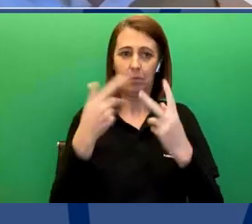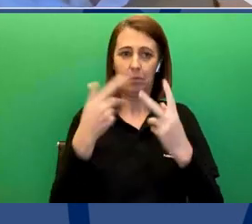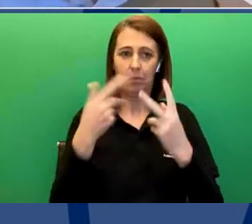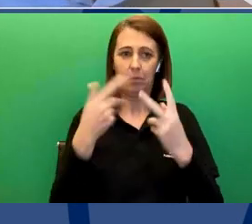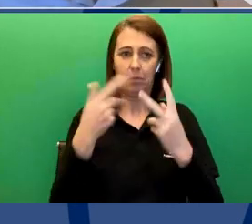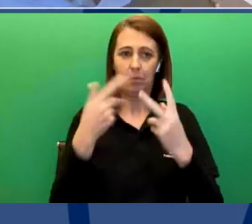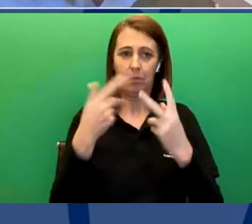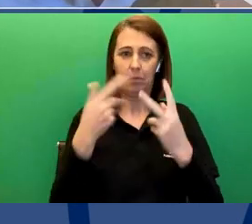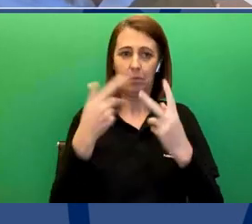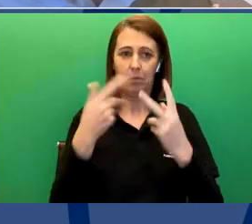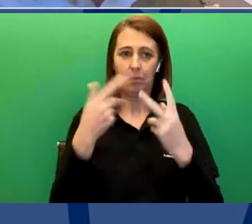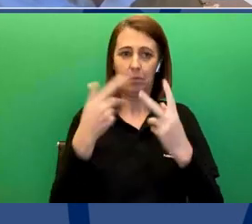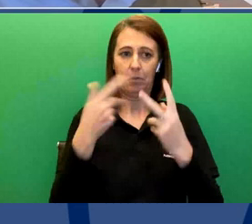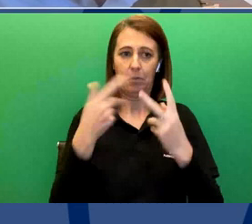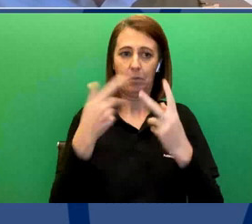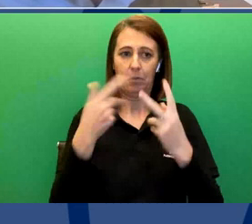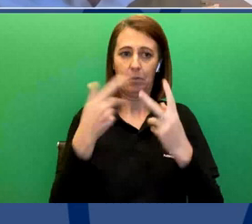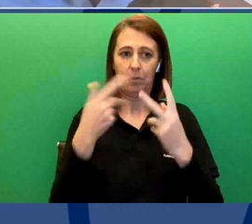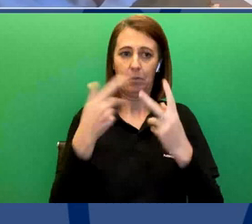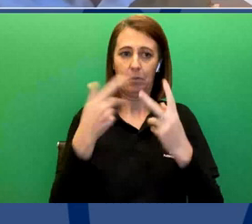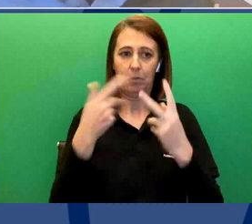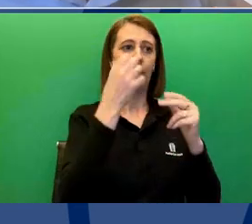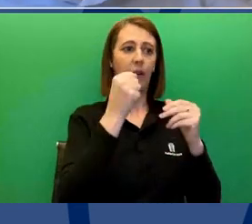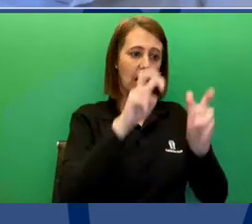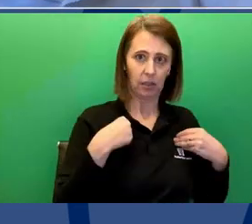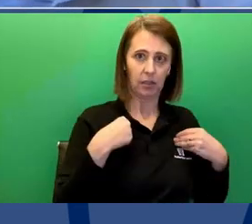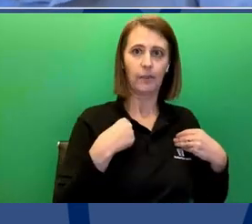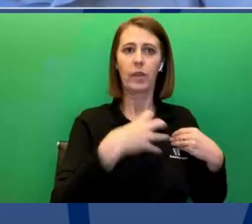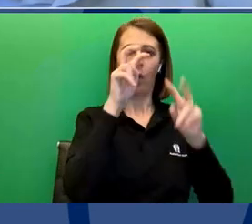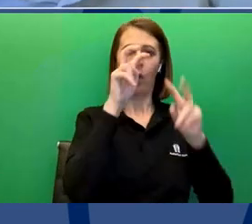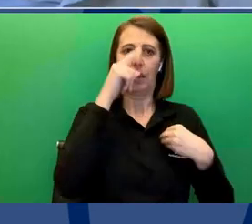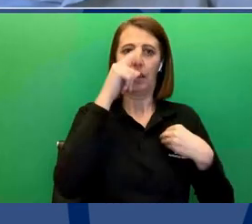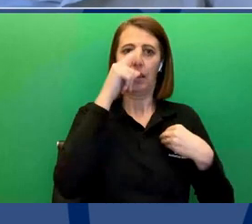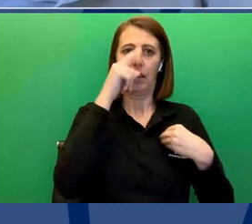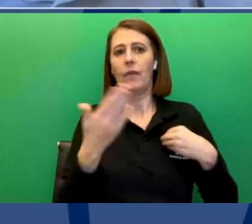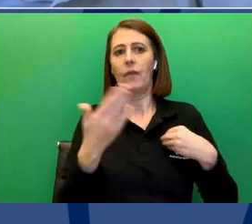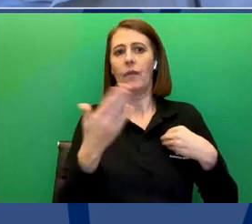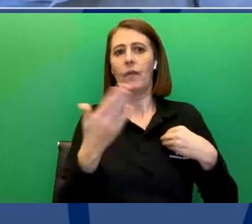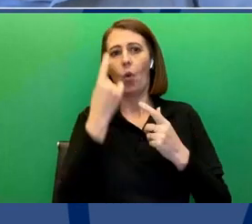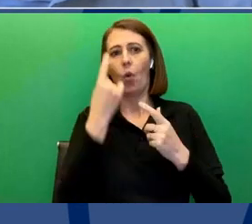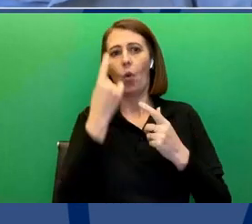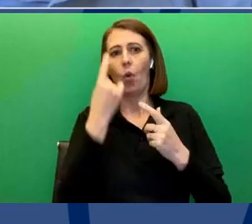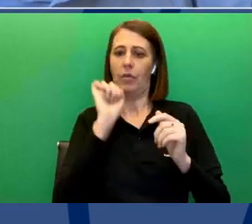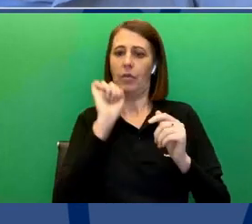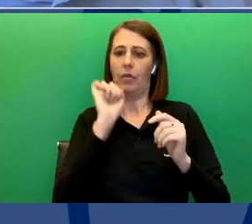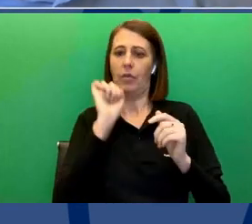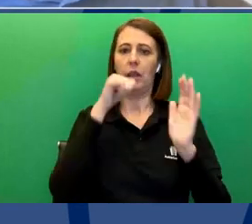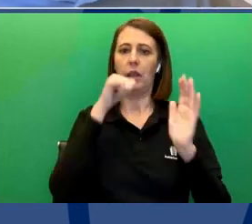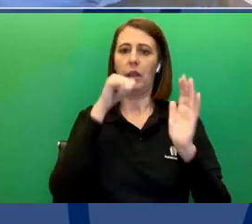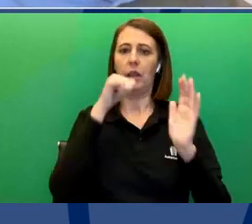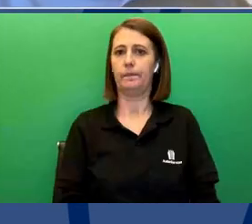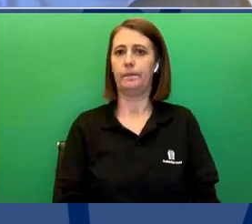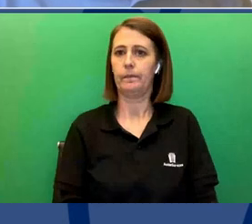firm, then they can provide their own letter. So I'm going to skip over some of the Commonwealth